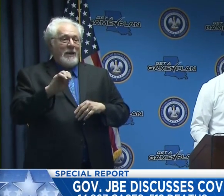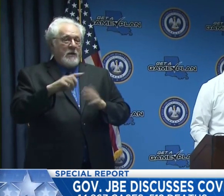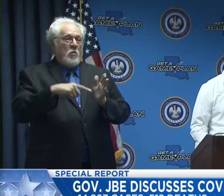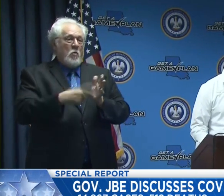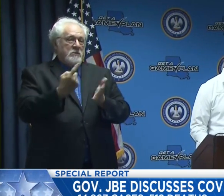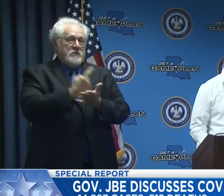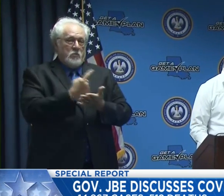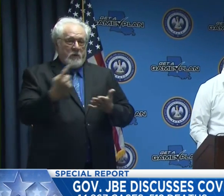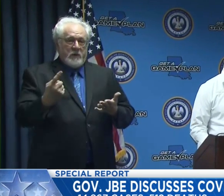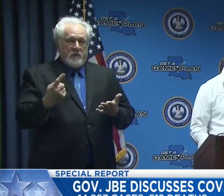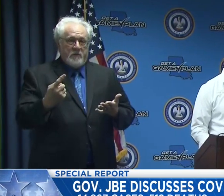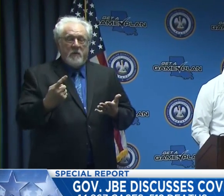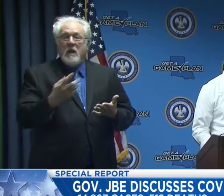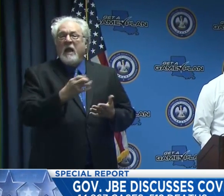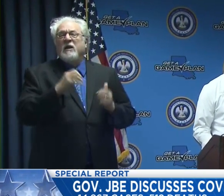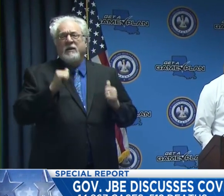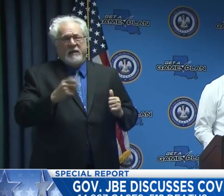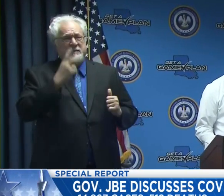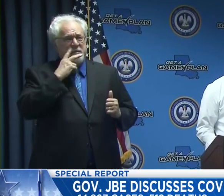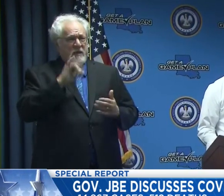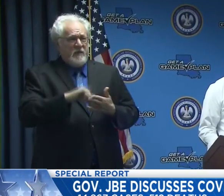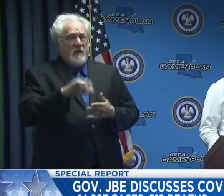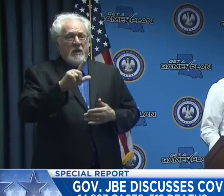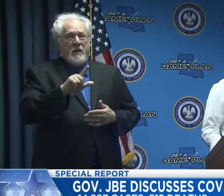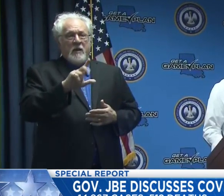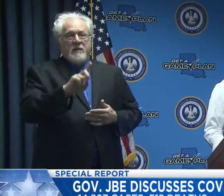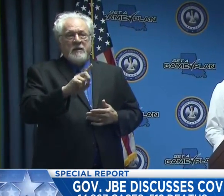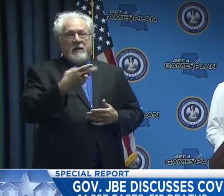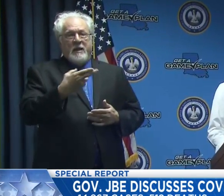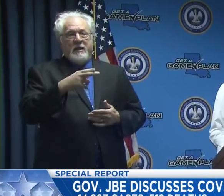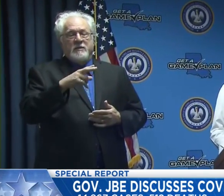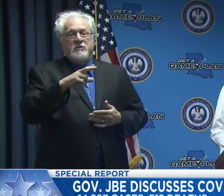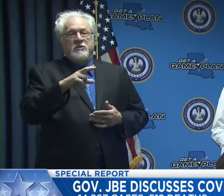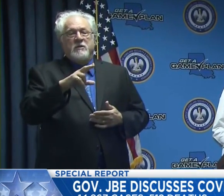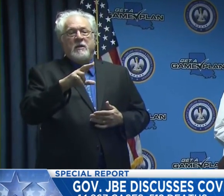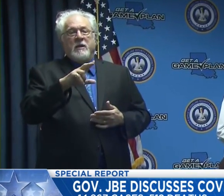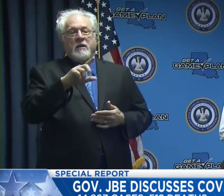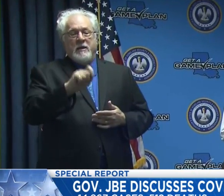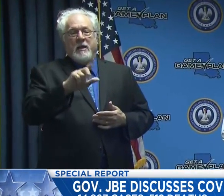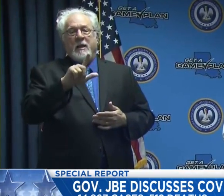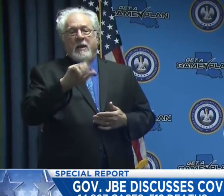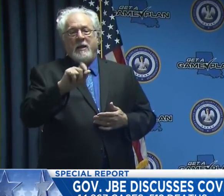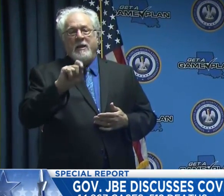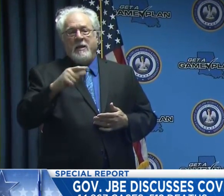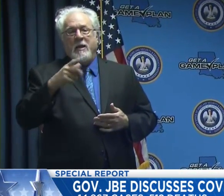ALL THIS WILL BE ON THE DASHED. THERE WILL BE UPDATED NOT EVERYDAY, BUT ONCE EACH WEEK.